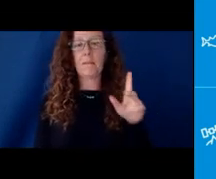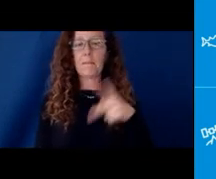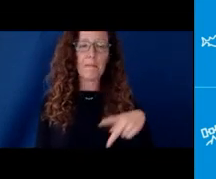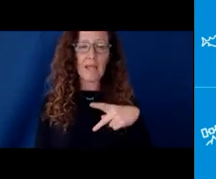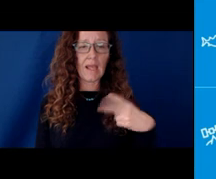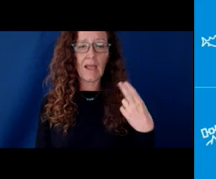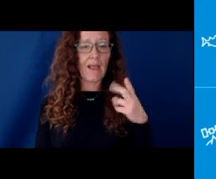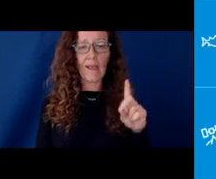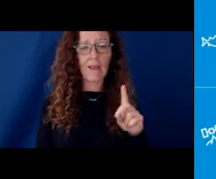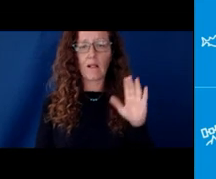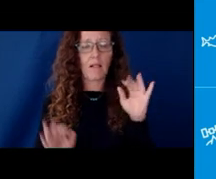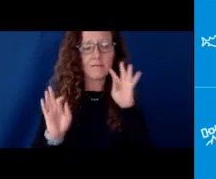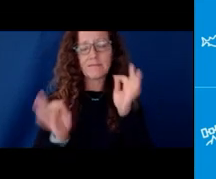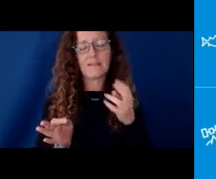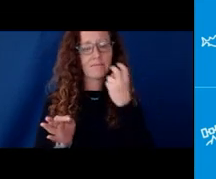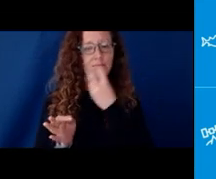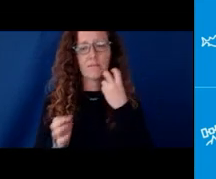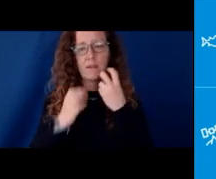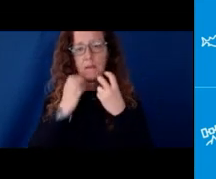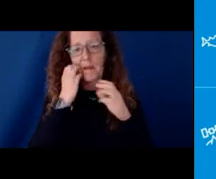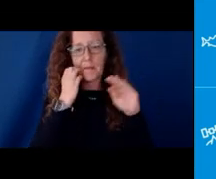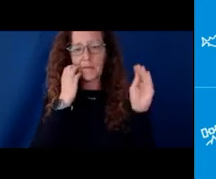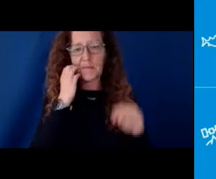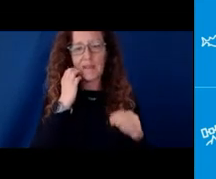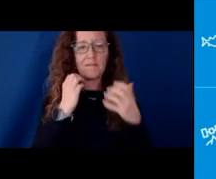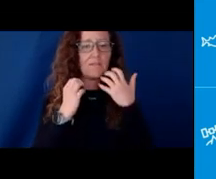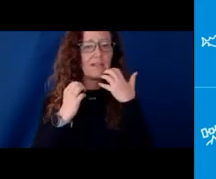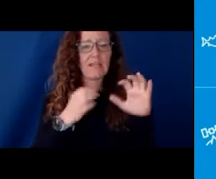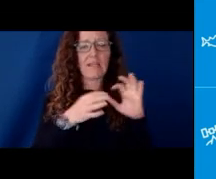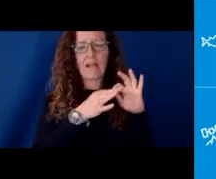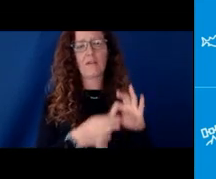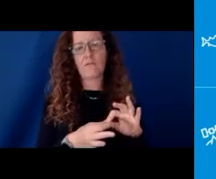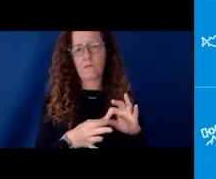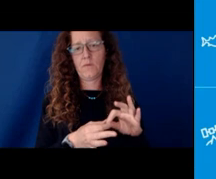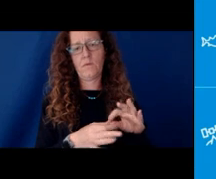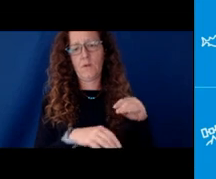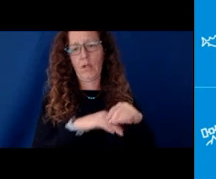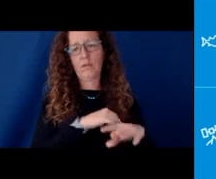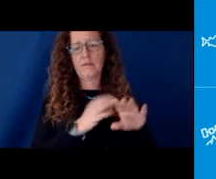so which is a proportion of heat attributable deaths at a specific temperature, considering all